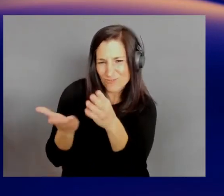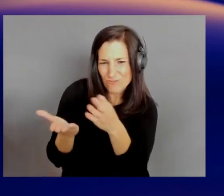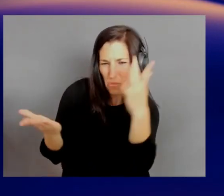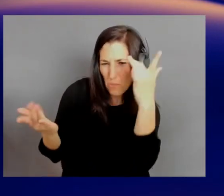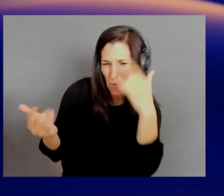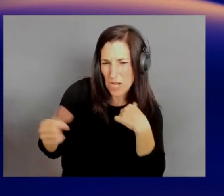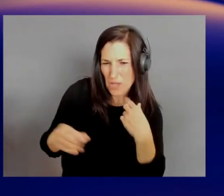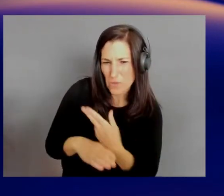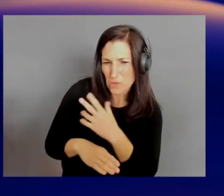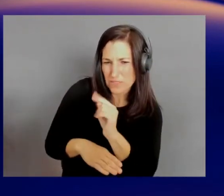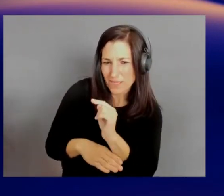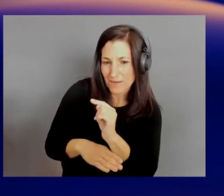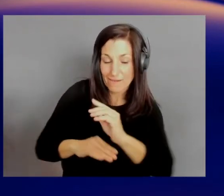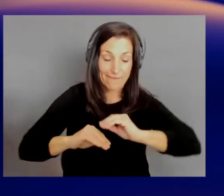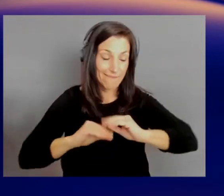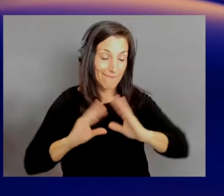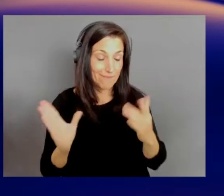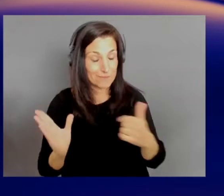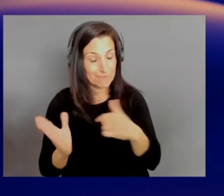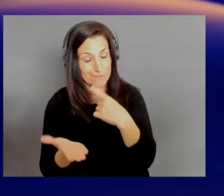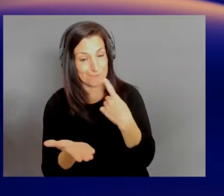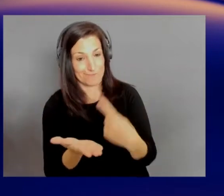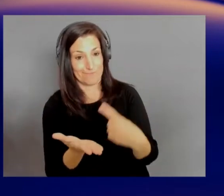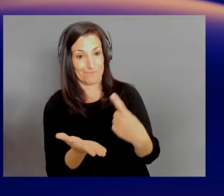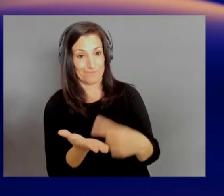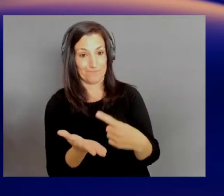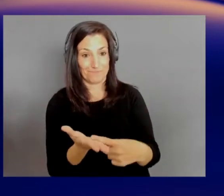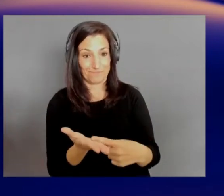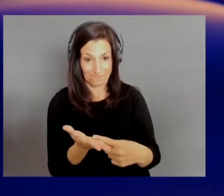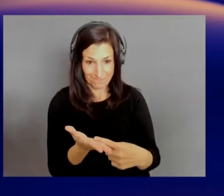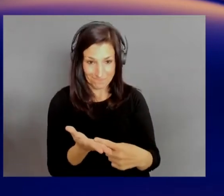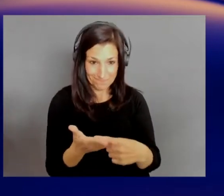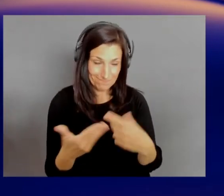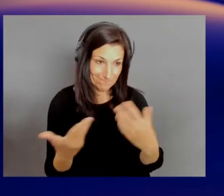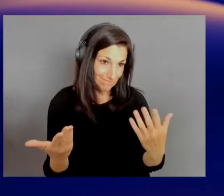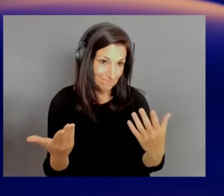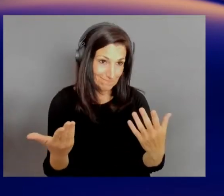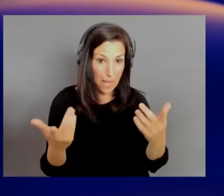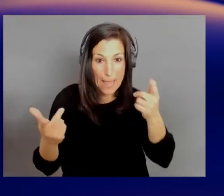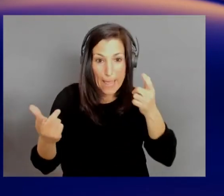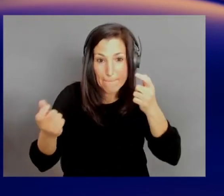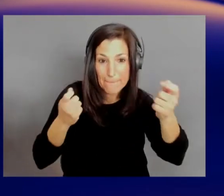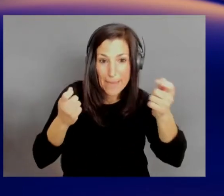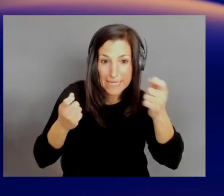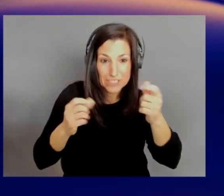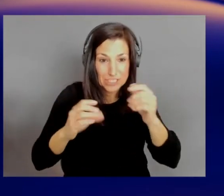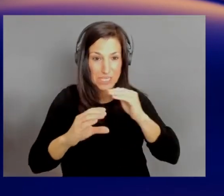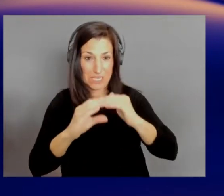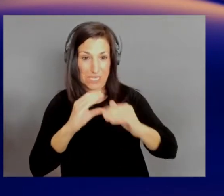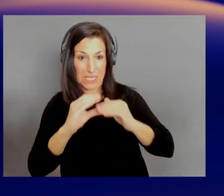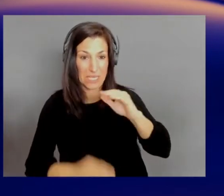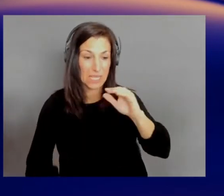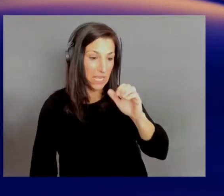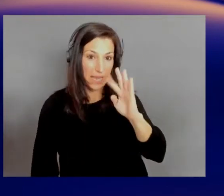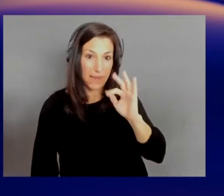that we could maybe talk about here is managing email infrastructure is actually really complex